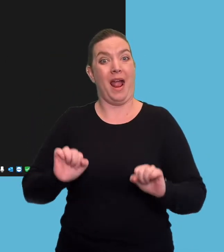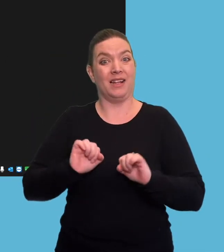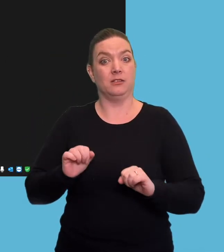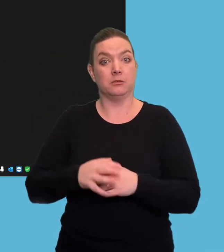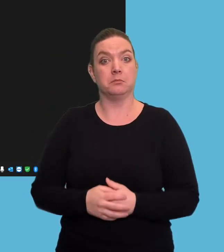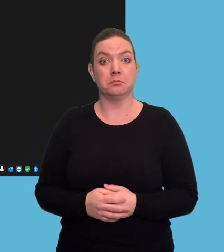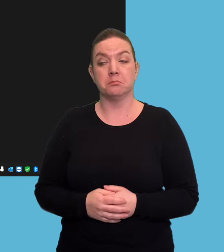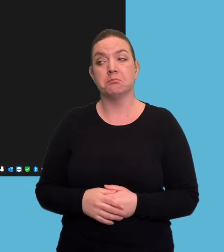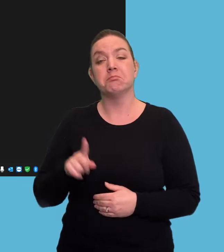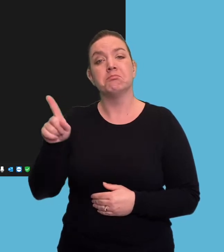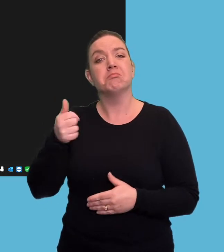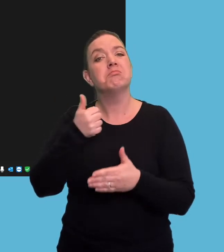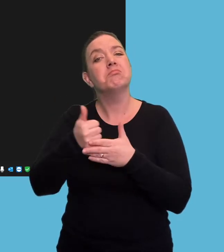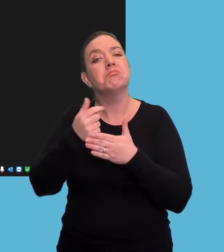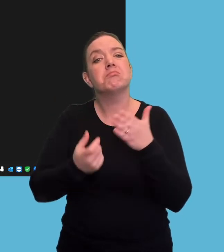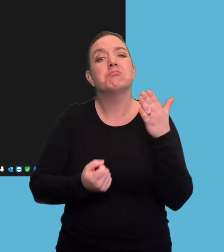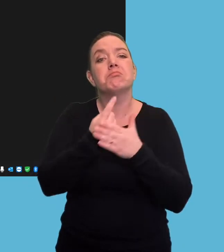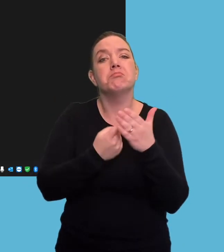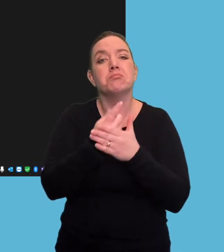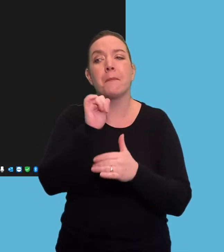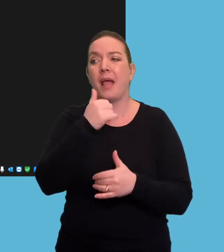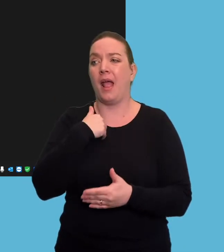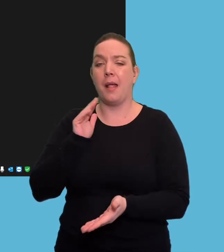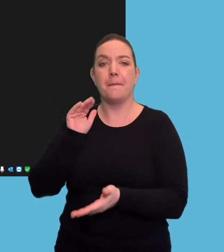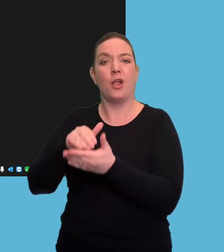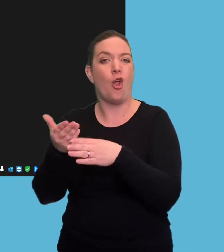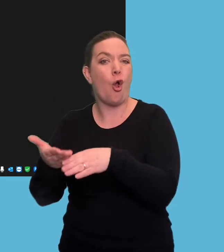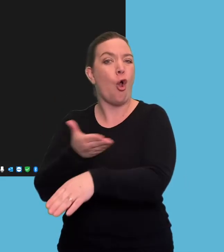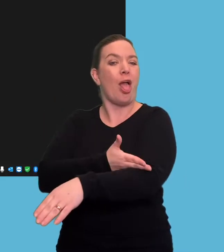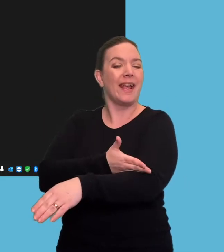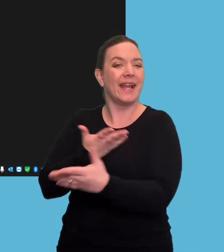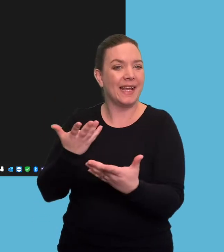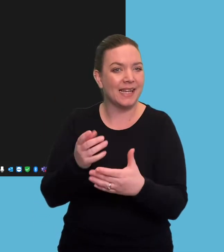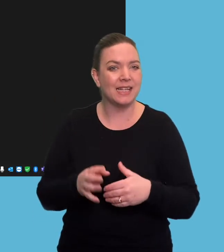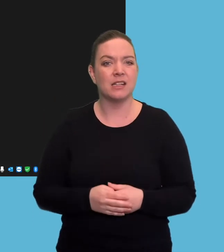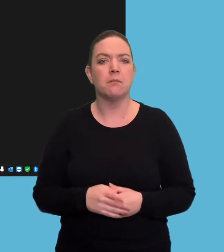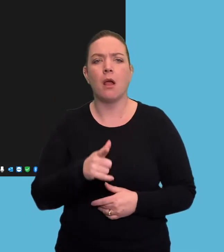This often happens if, for example, I arrive at a event a little bit early.